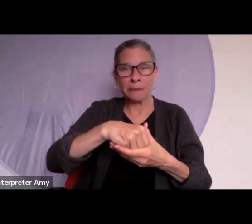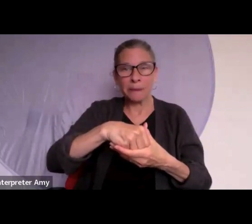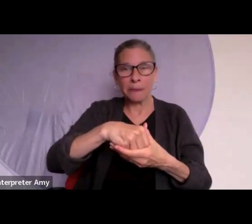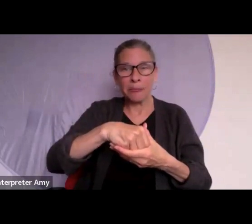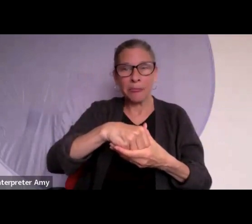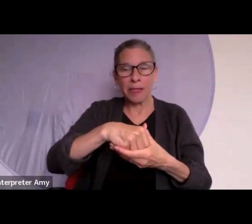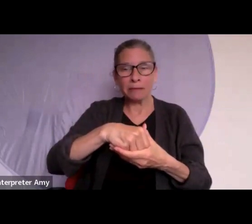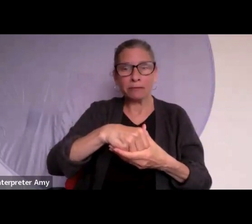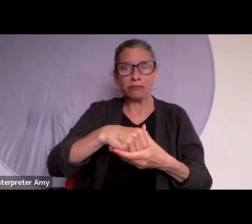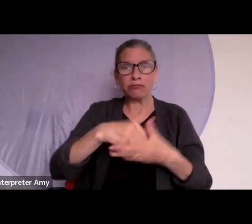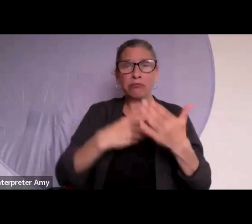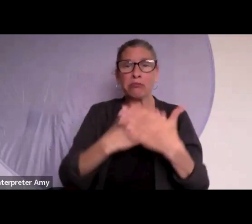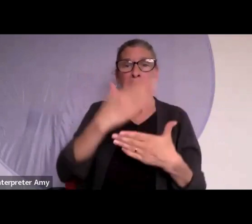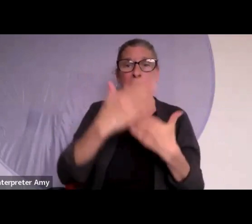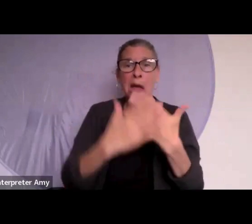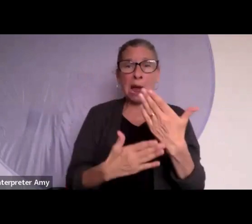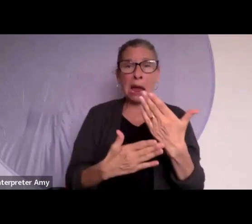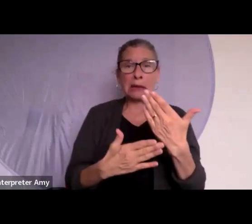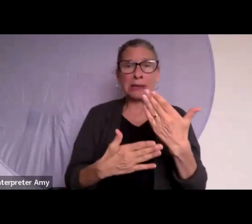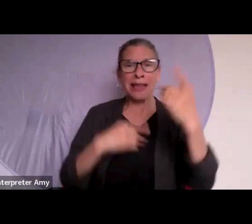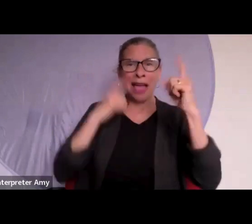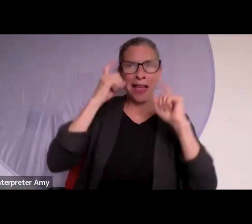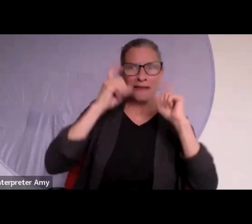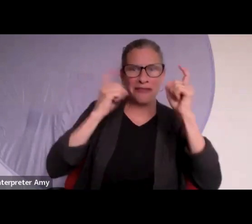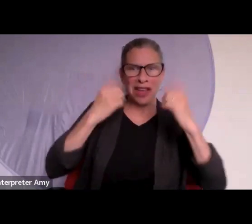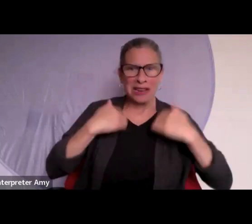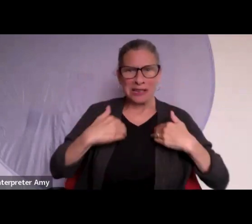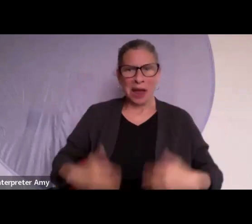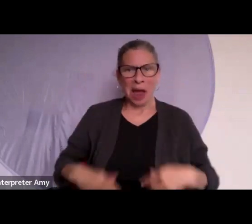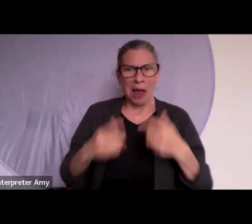gestures, but facial expressions. And where is our